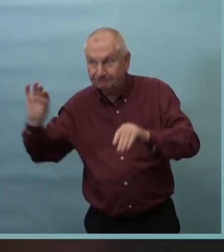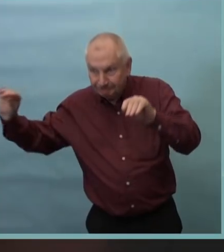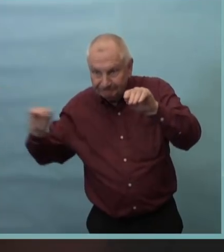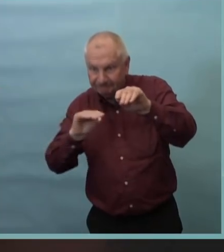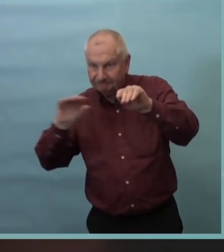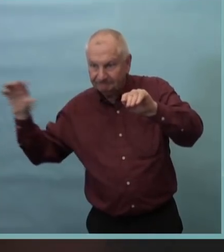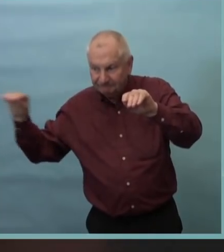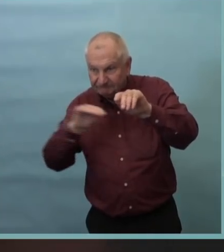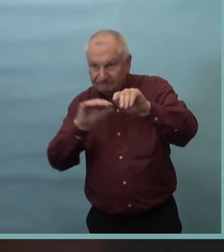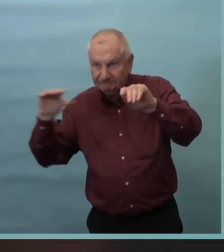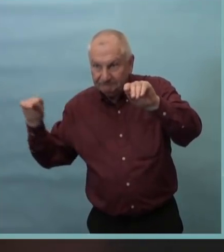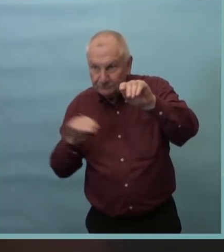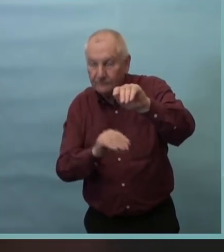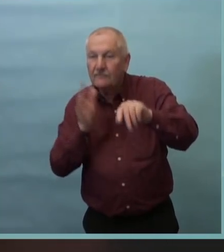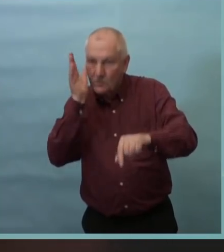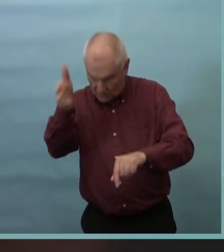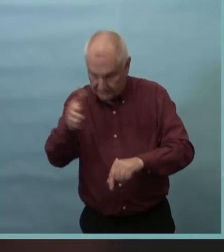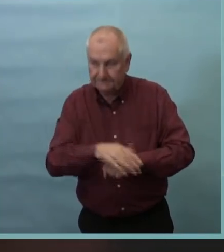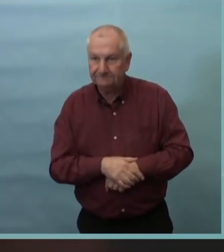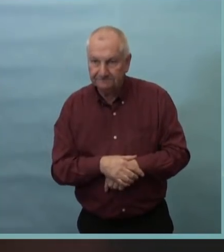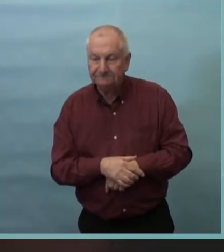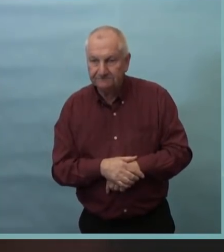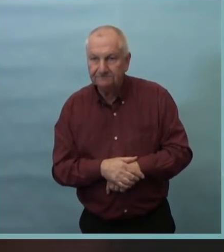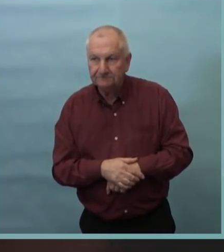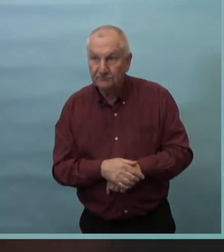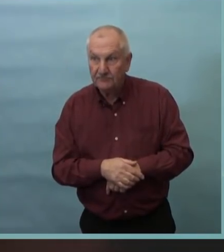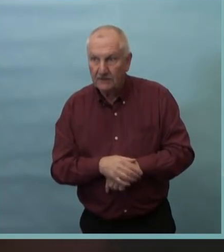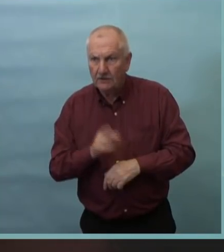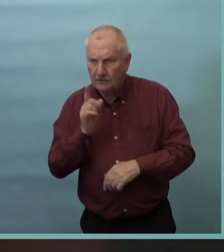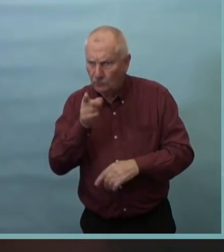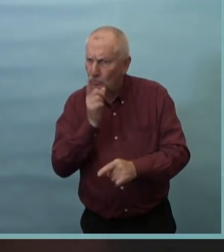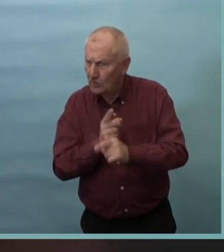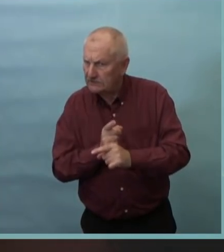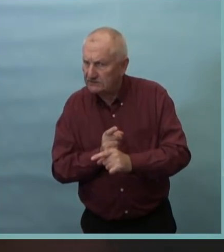you're right we are looking a part of the formula as the hours per resident